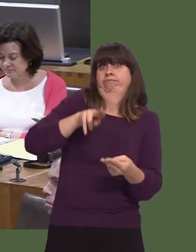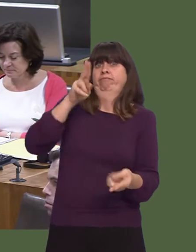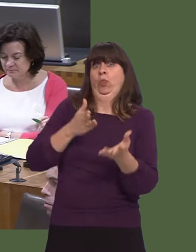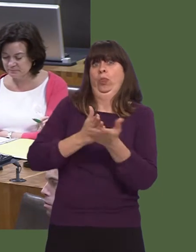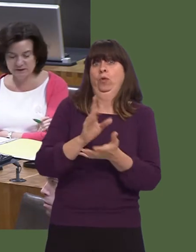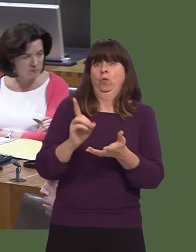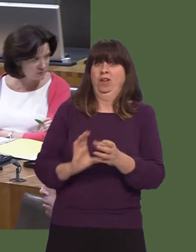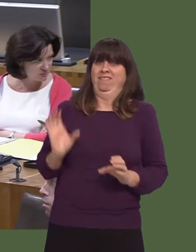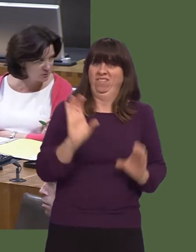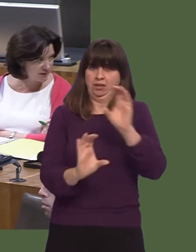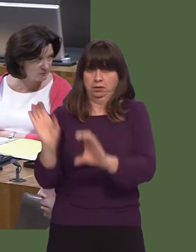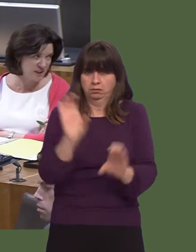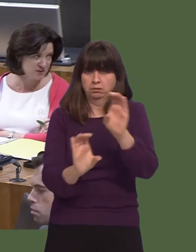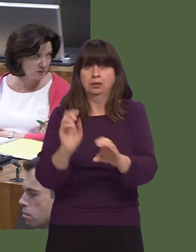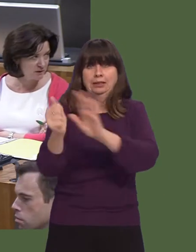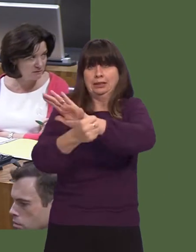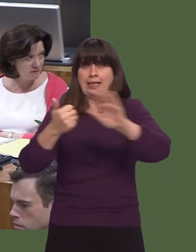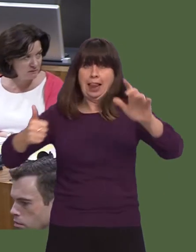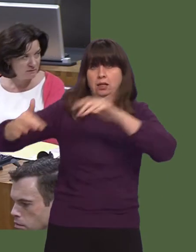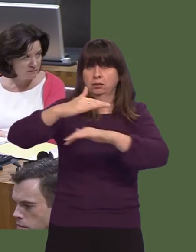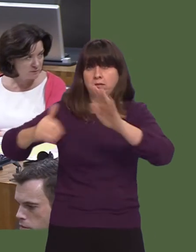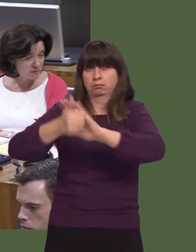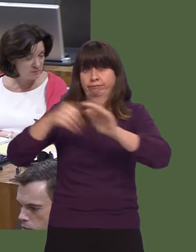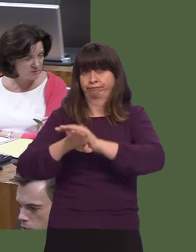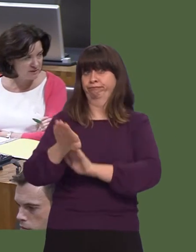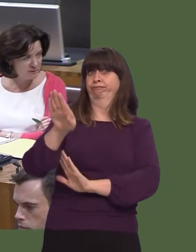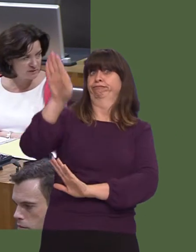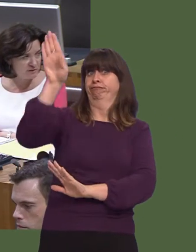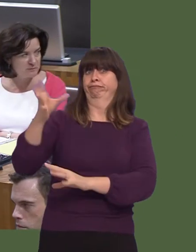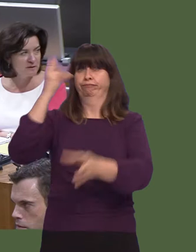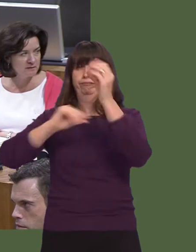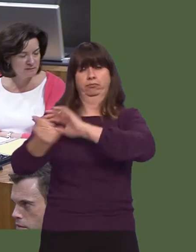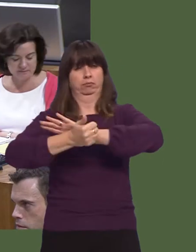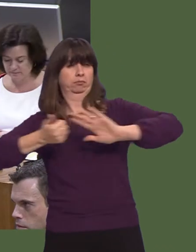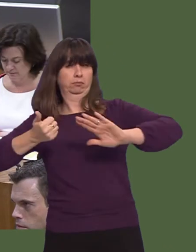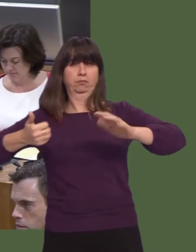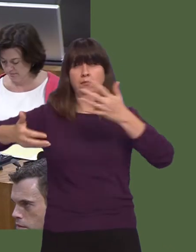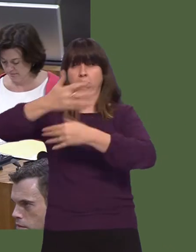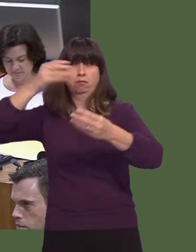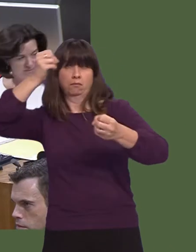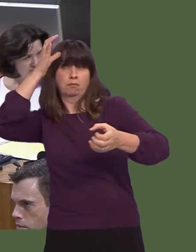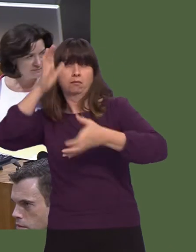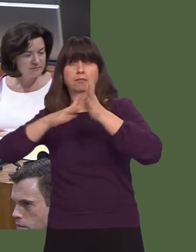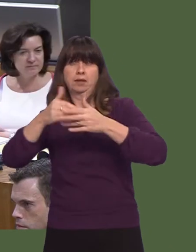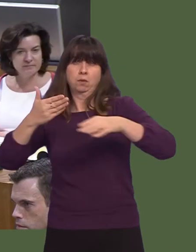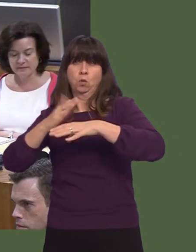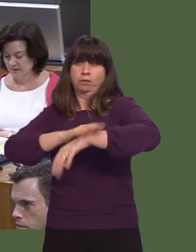productivity is a problem in the UK and in Wales. We know that the more skills people have, the more productive they become, the more they can put into their own pockets in